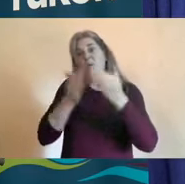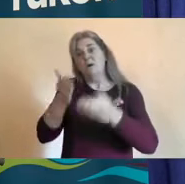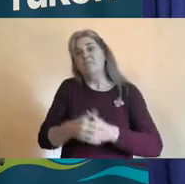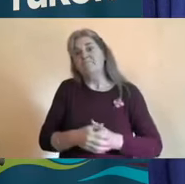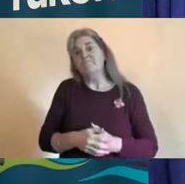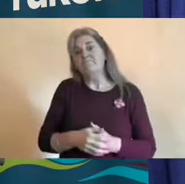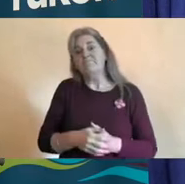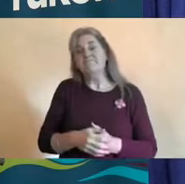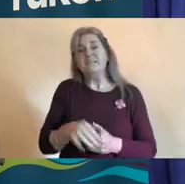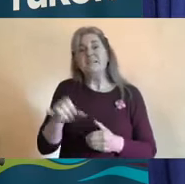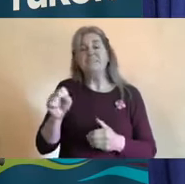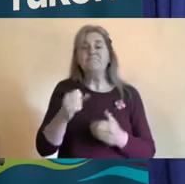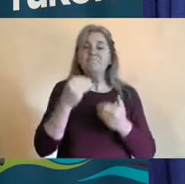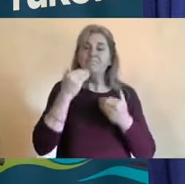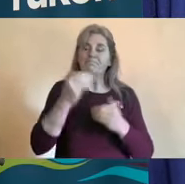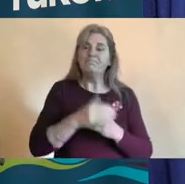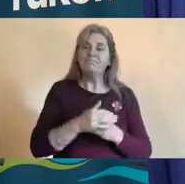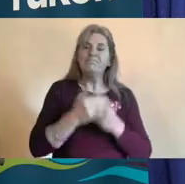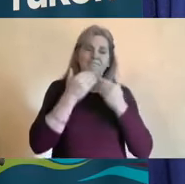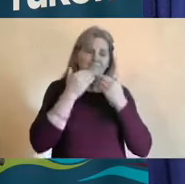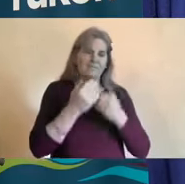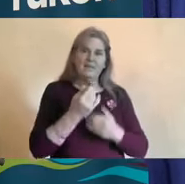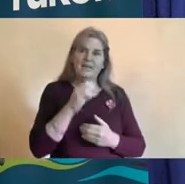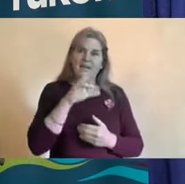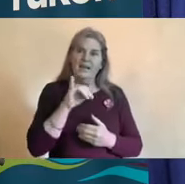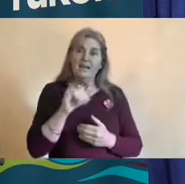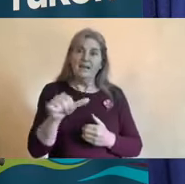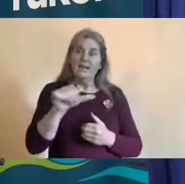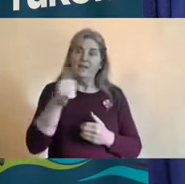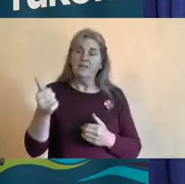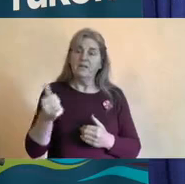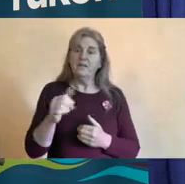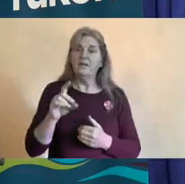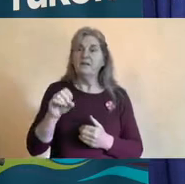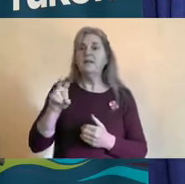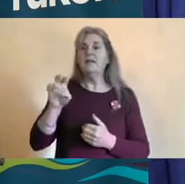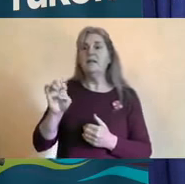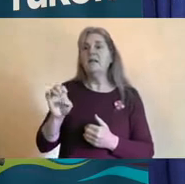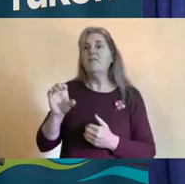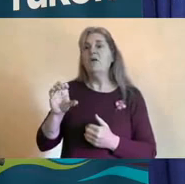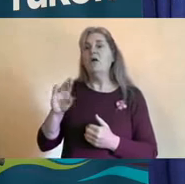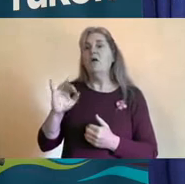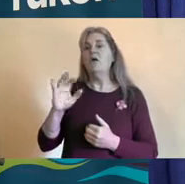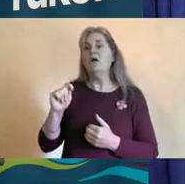Reporter: Thank you. Thank you. Next, Dave Croft, CBC.